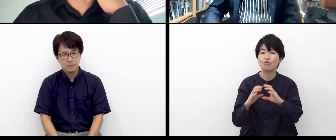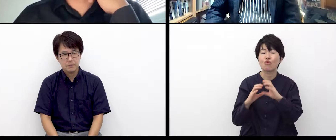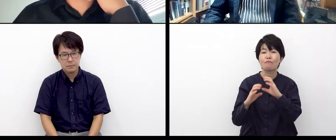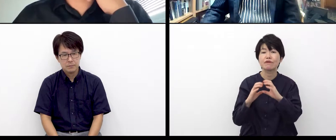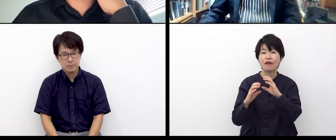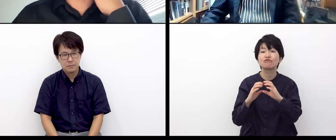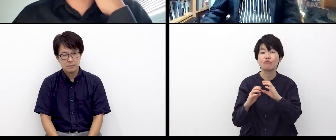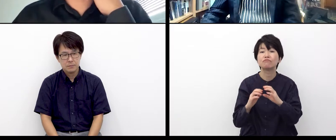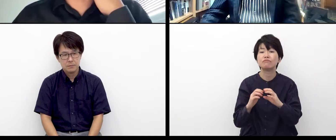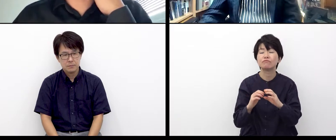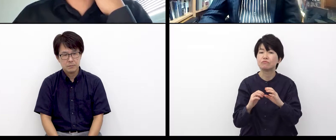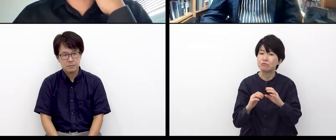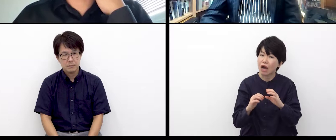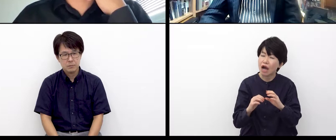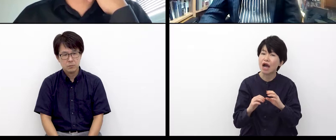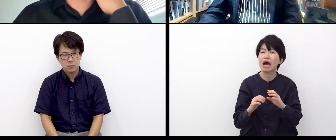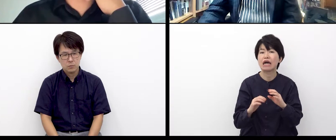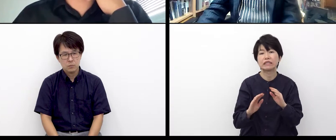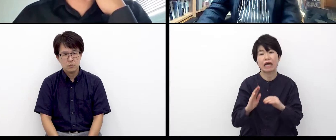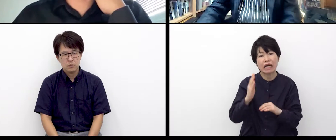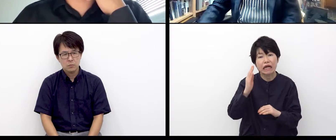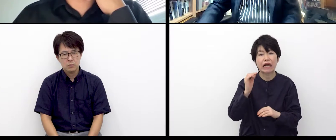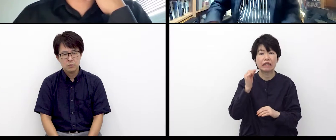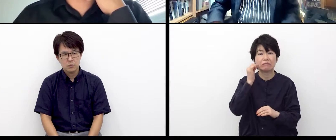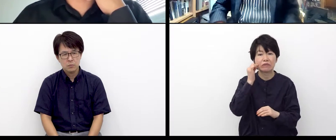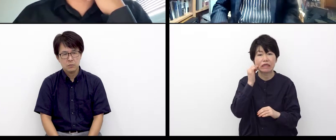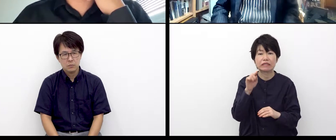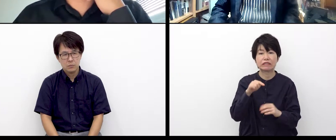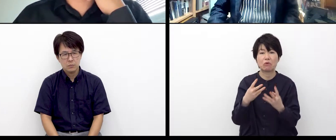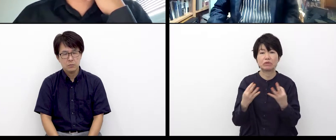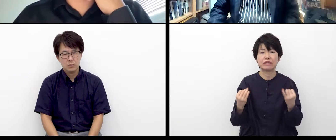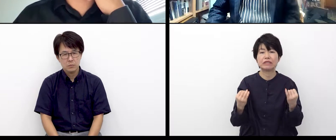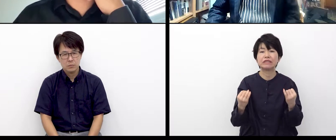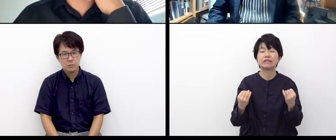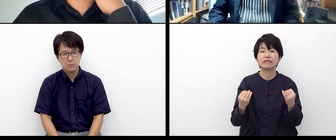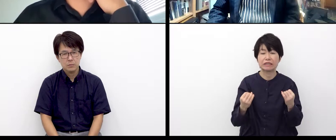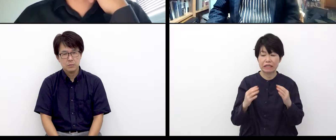communicate with their family. We have cases where they don’t talk even with their family,